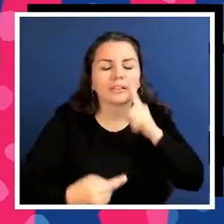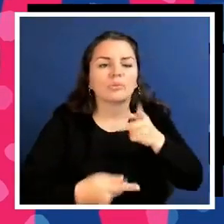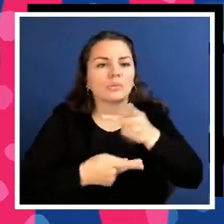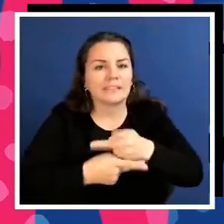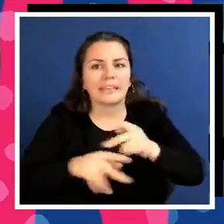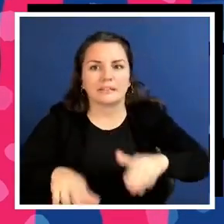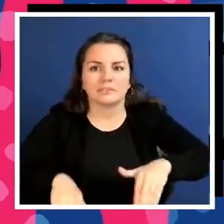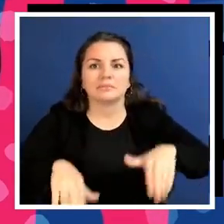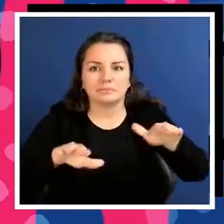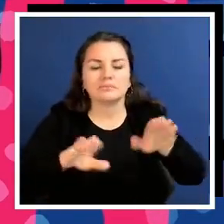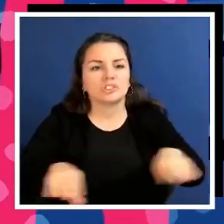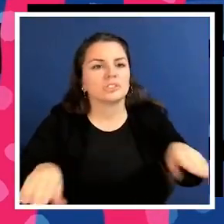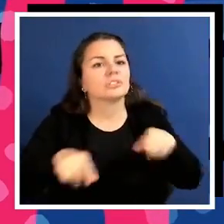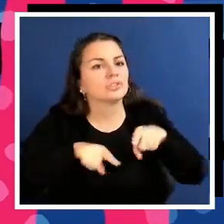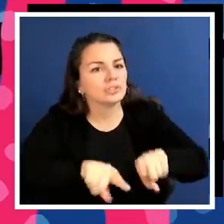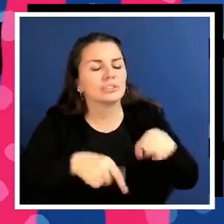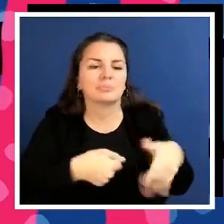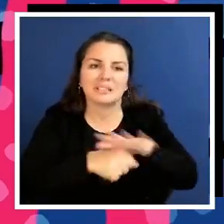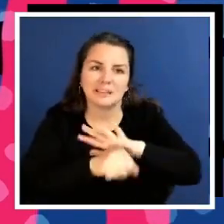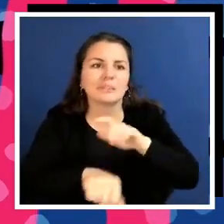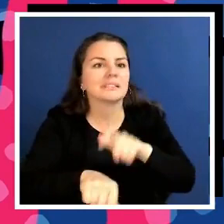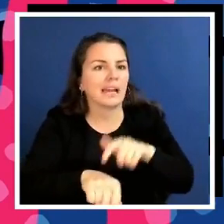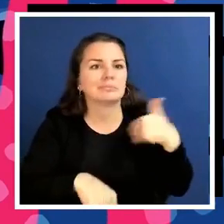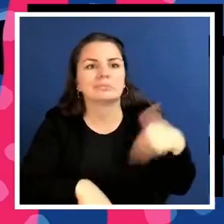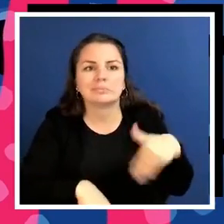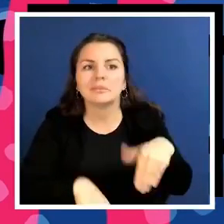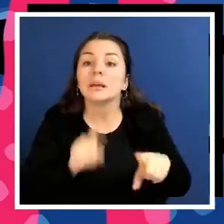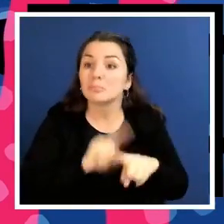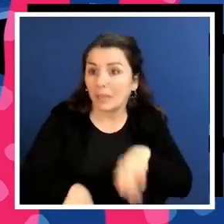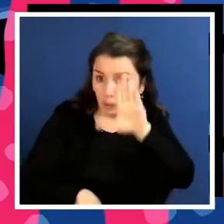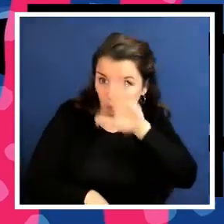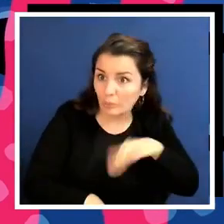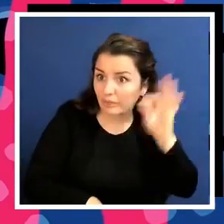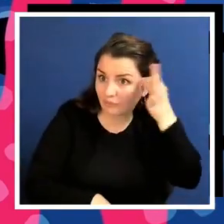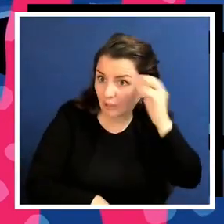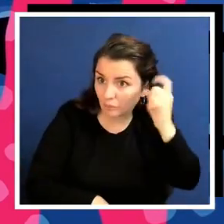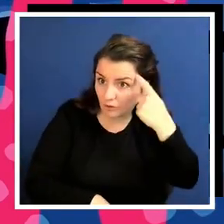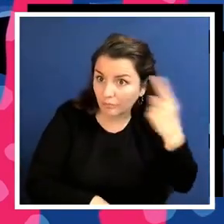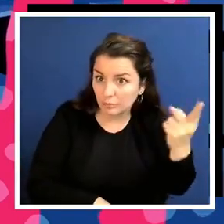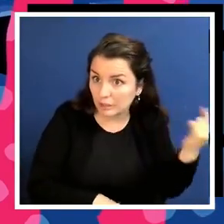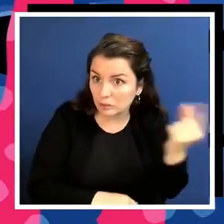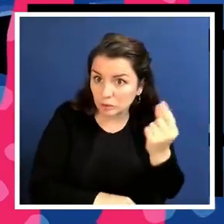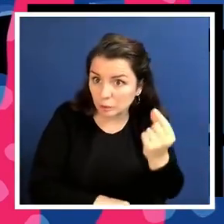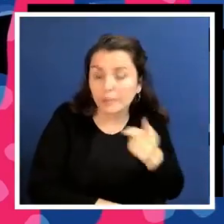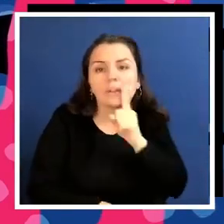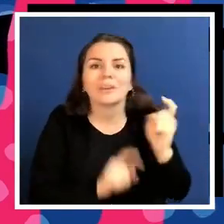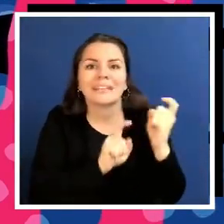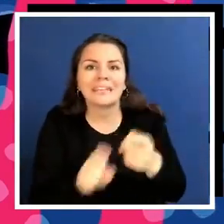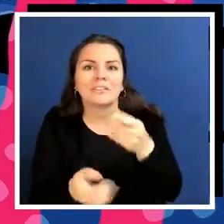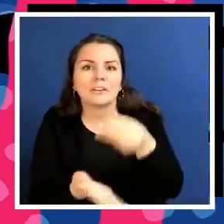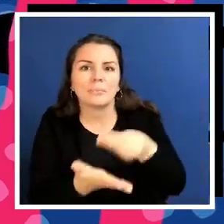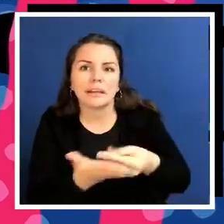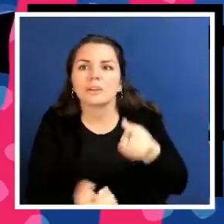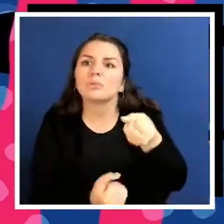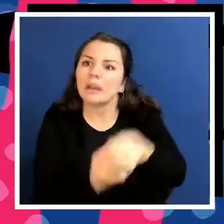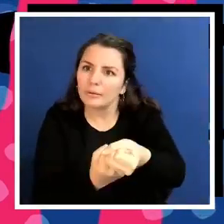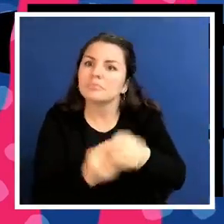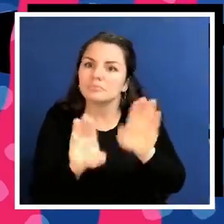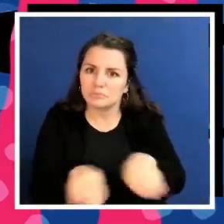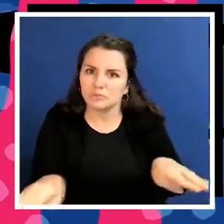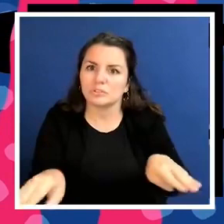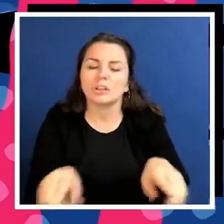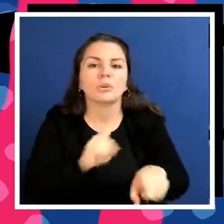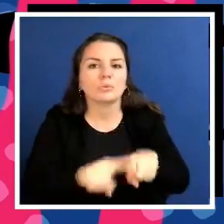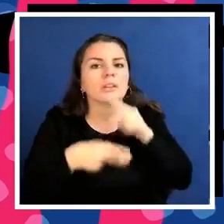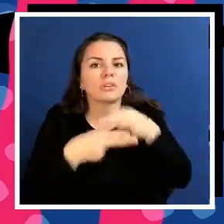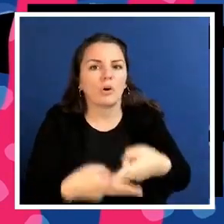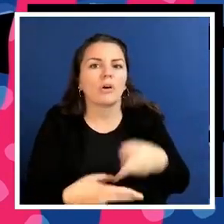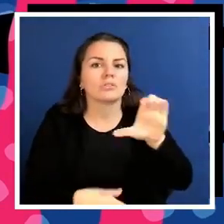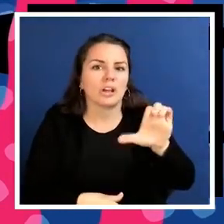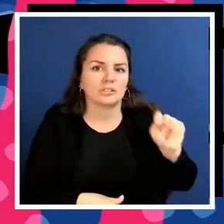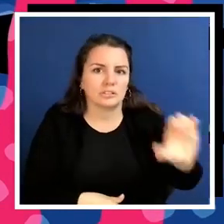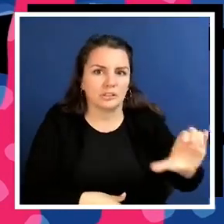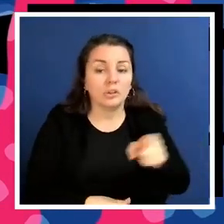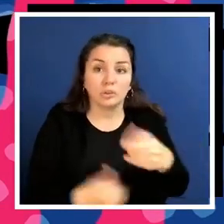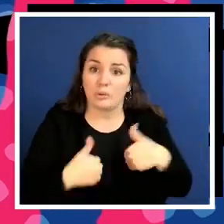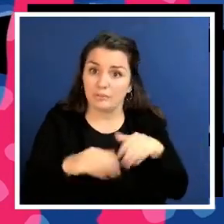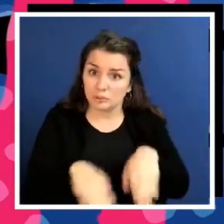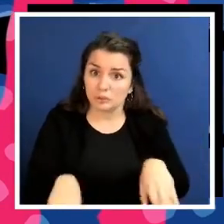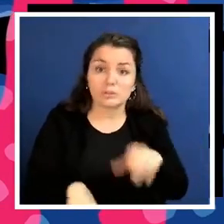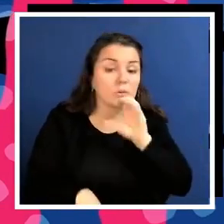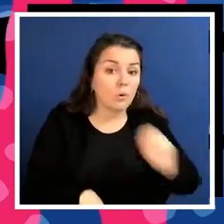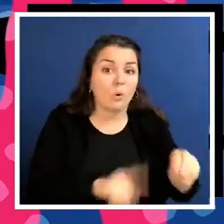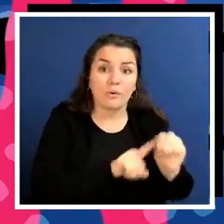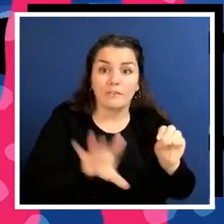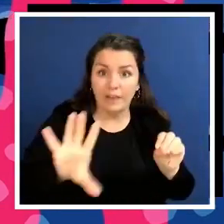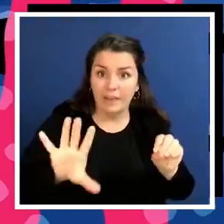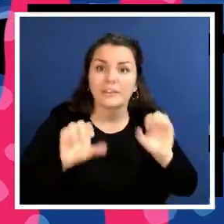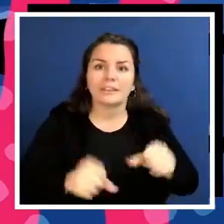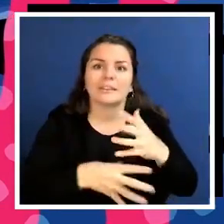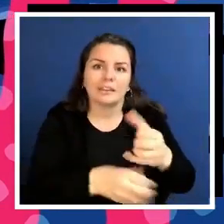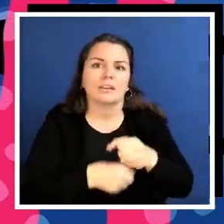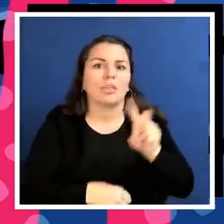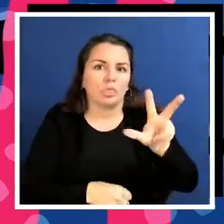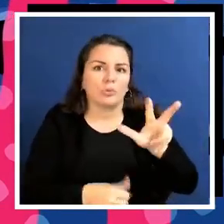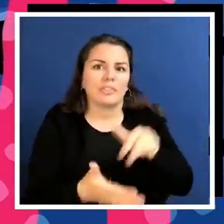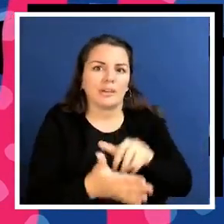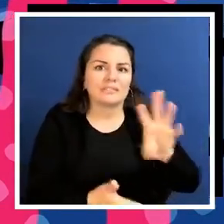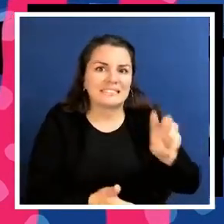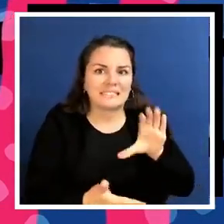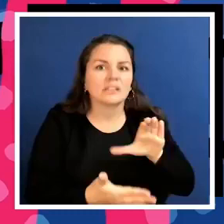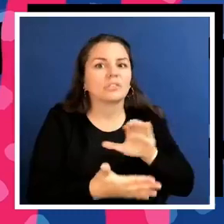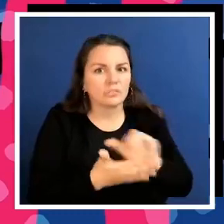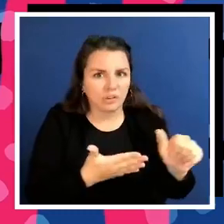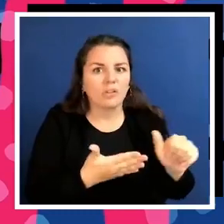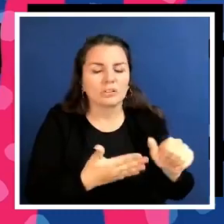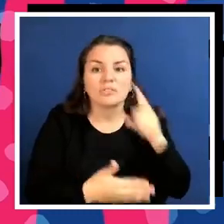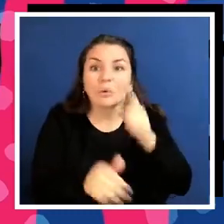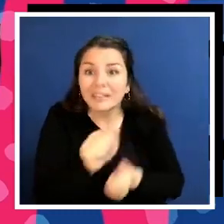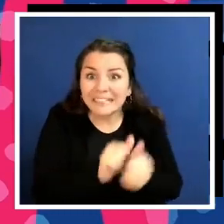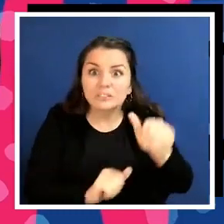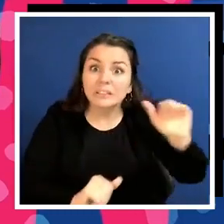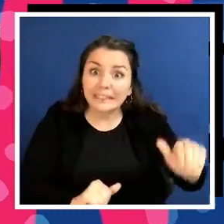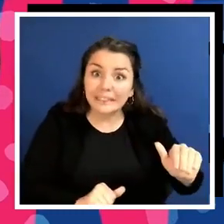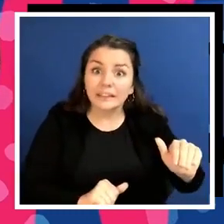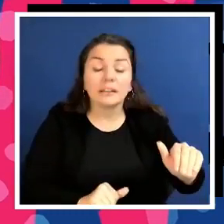SPREAD THE NEWS.